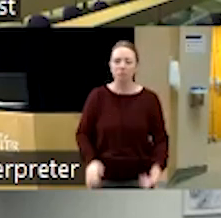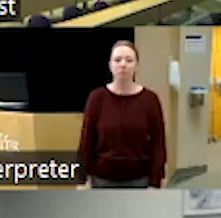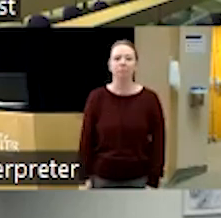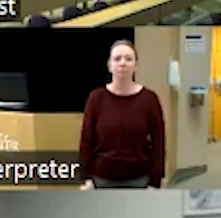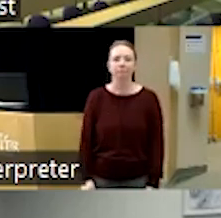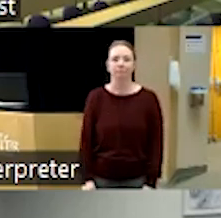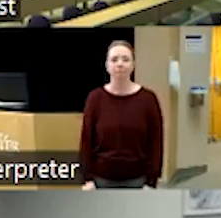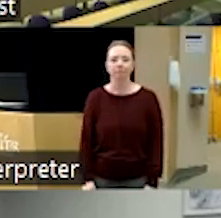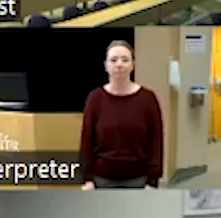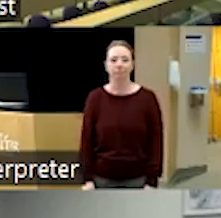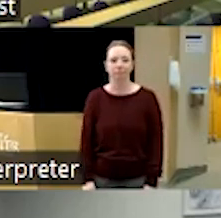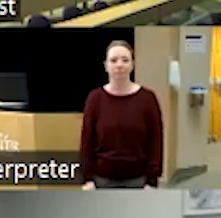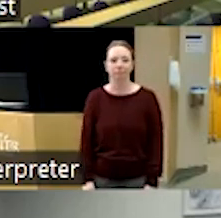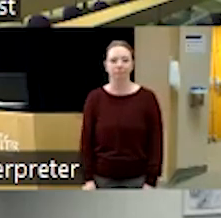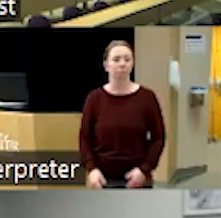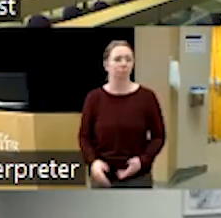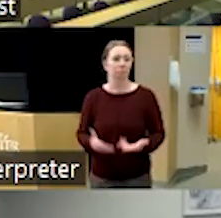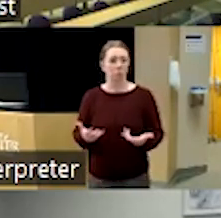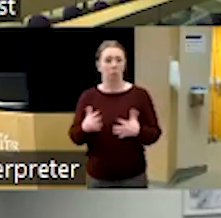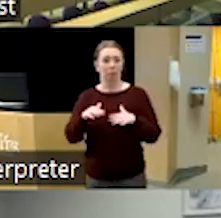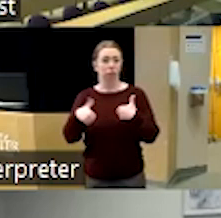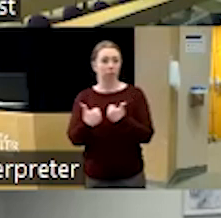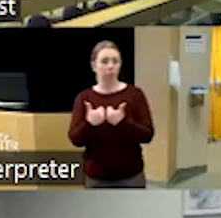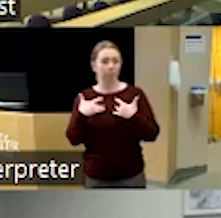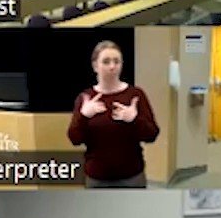um and what do you think are the challenges for the future and that's what we're working